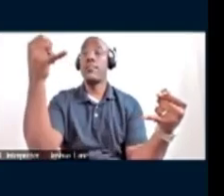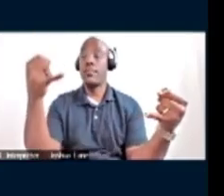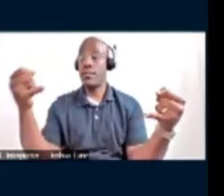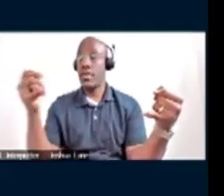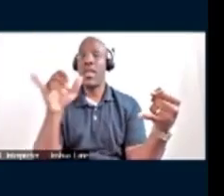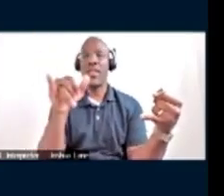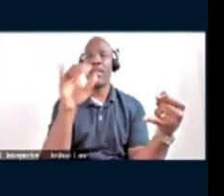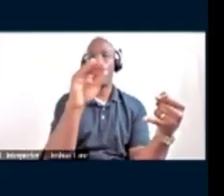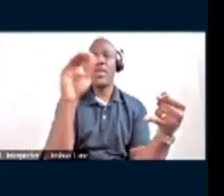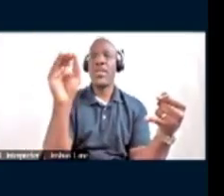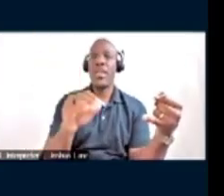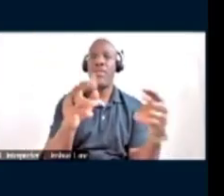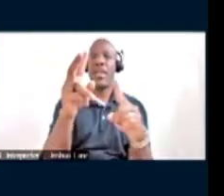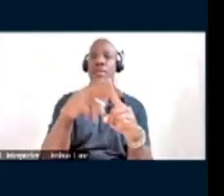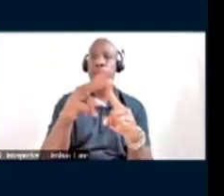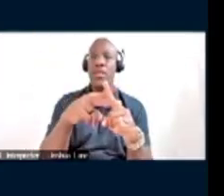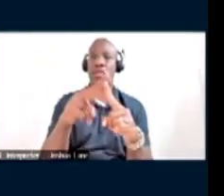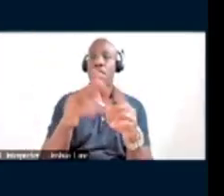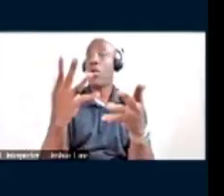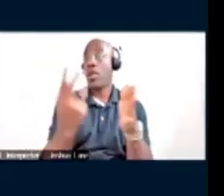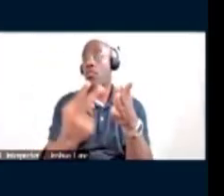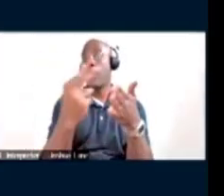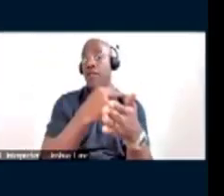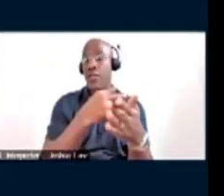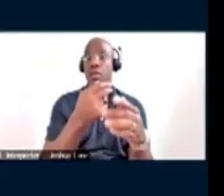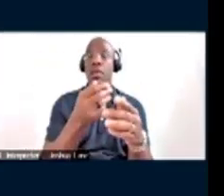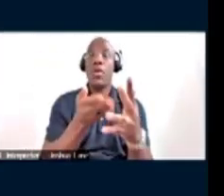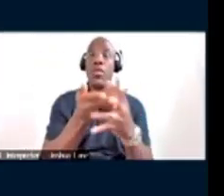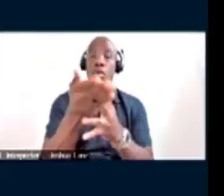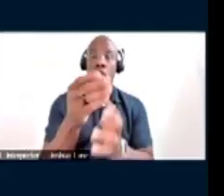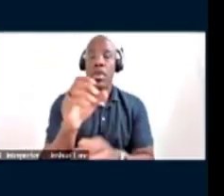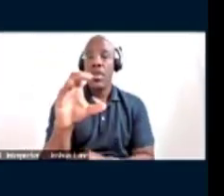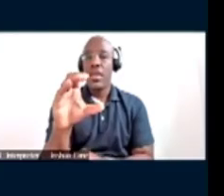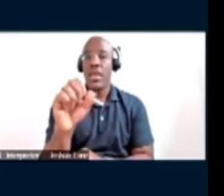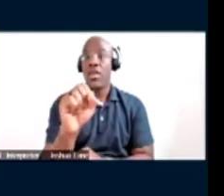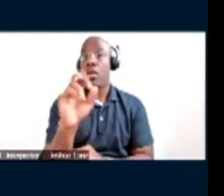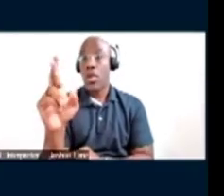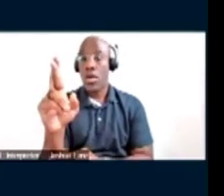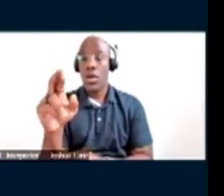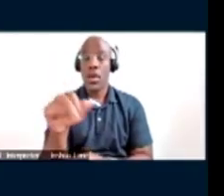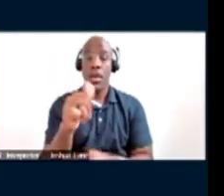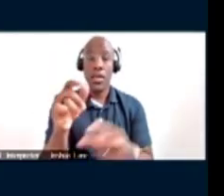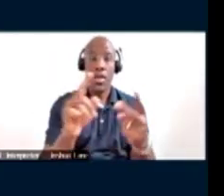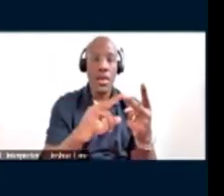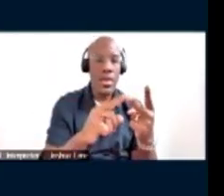that came to that were reviewed by CSR in the main accounts around that came from women. So, it's 33 percent.